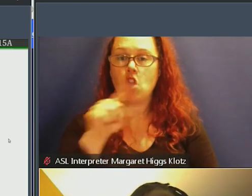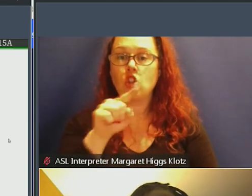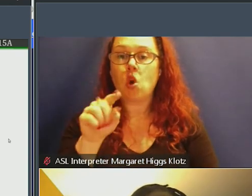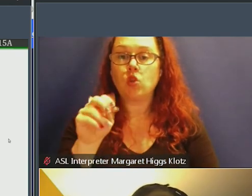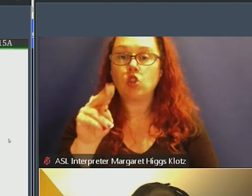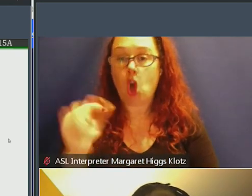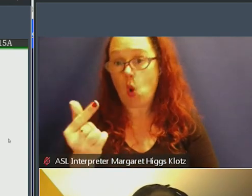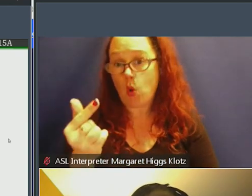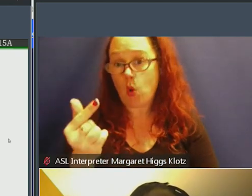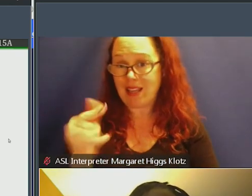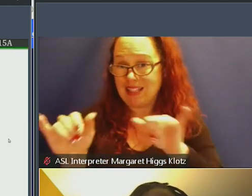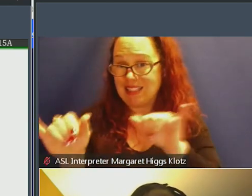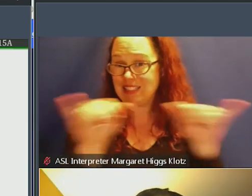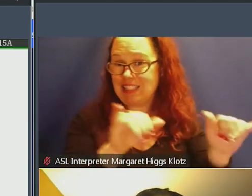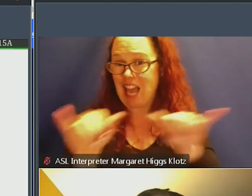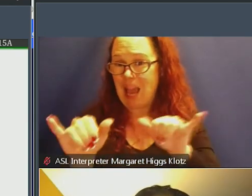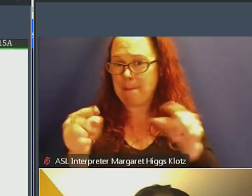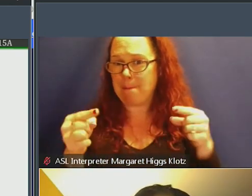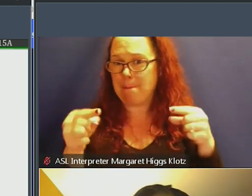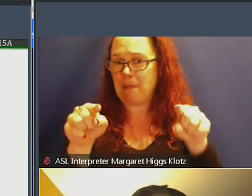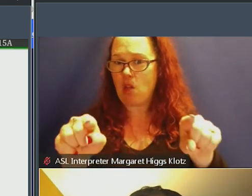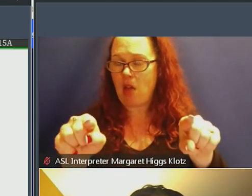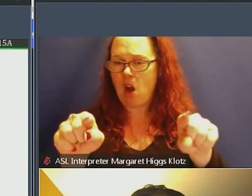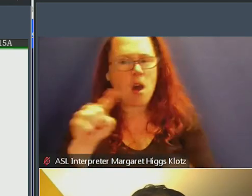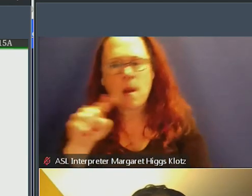Except zoning has never been waived by the state of Maryland.